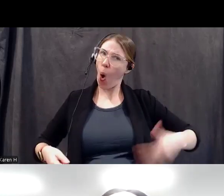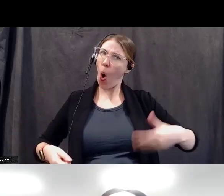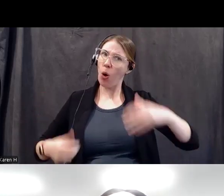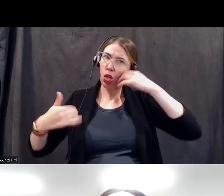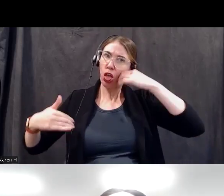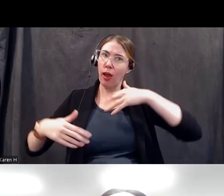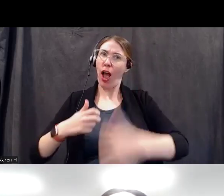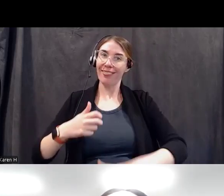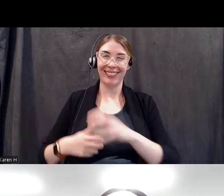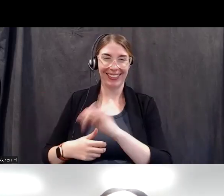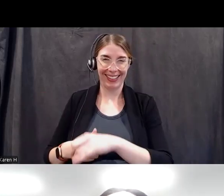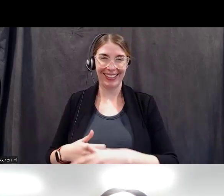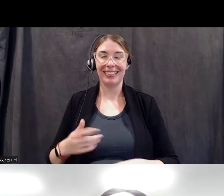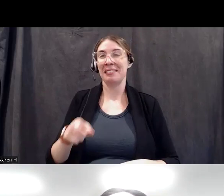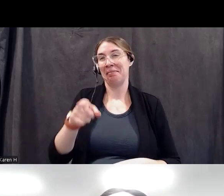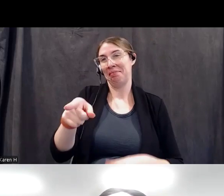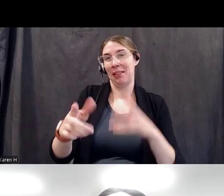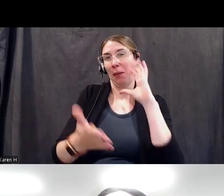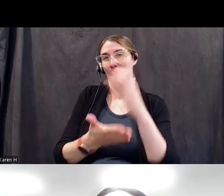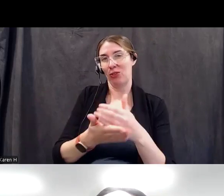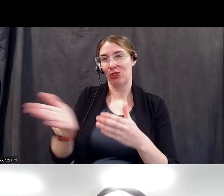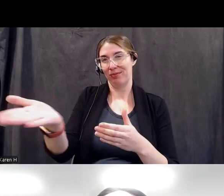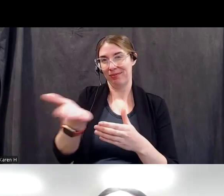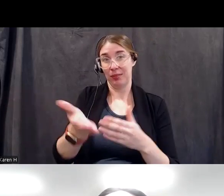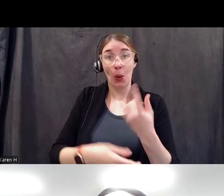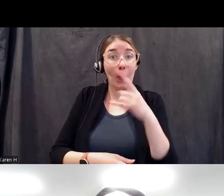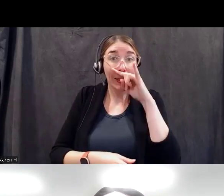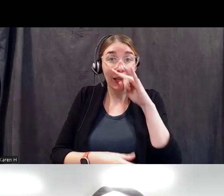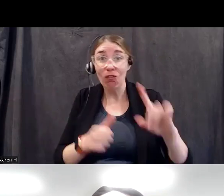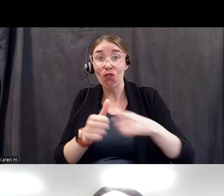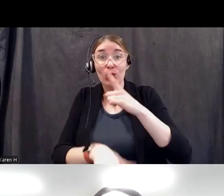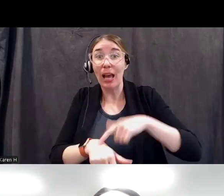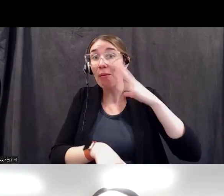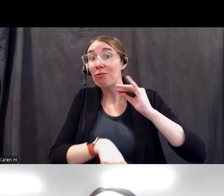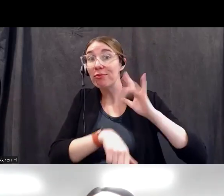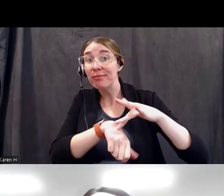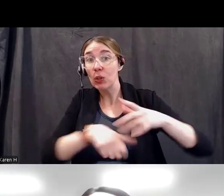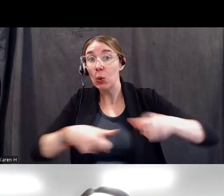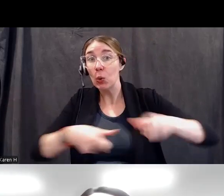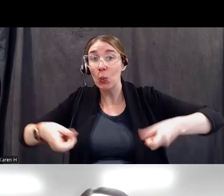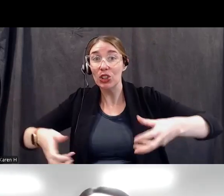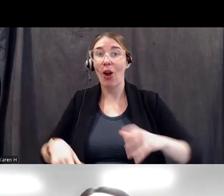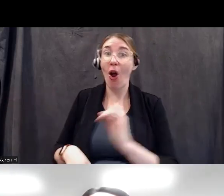Kiddo who was using a wheelchair for the first time, using a communication device like the